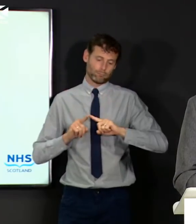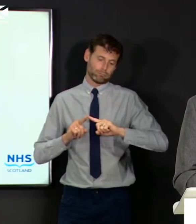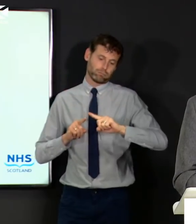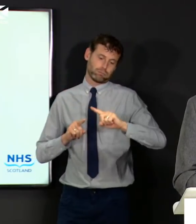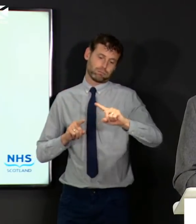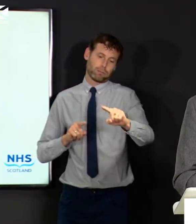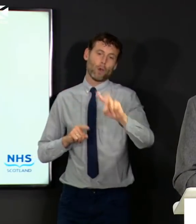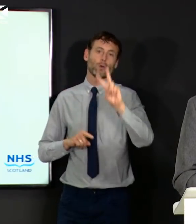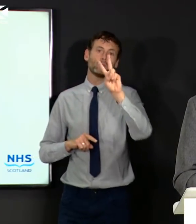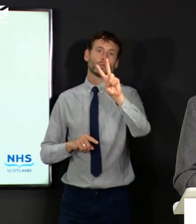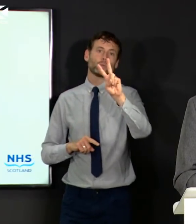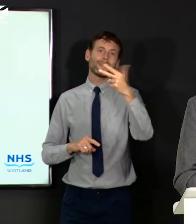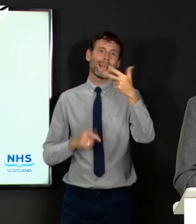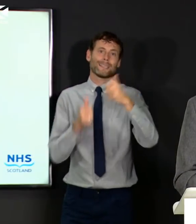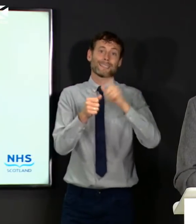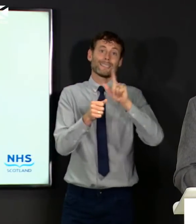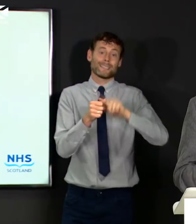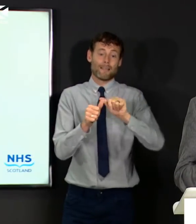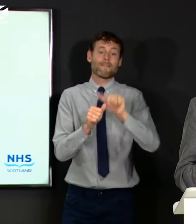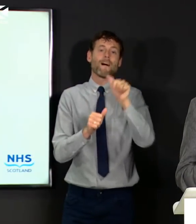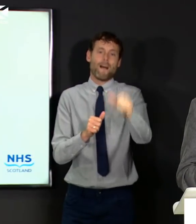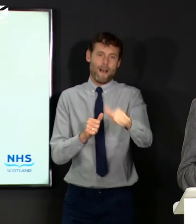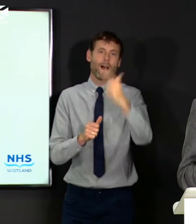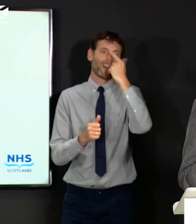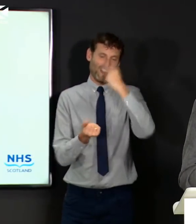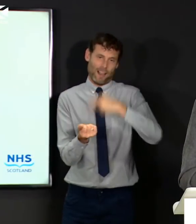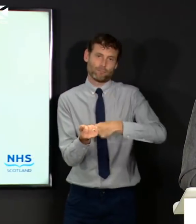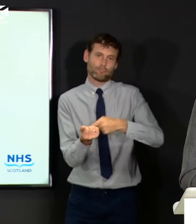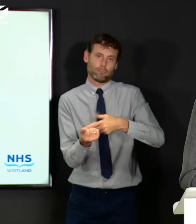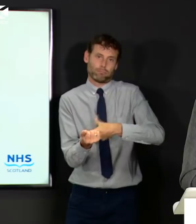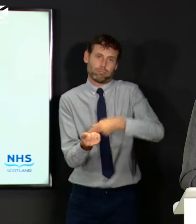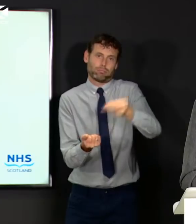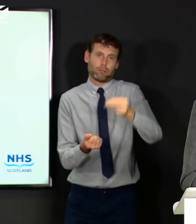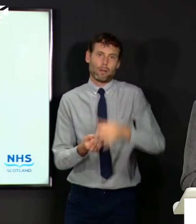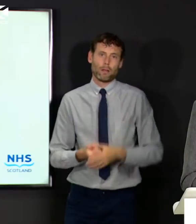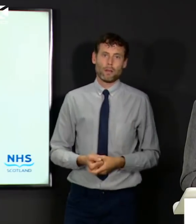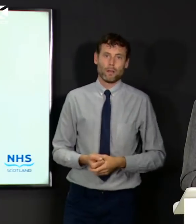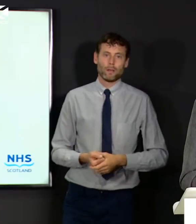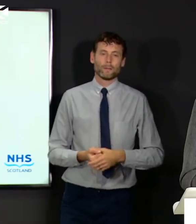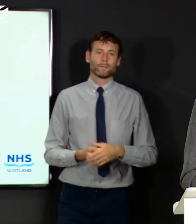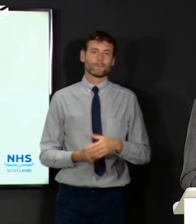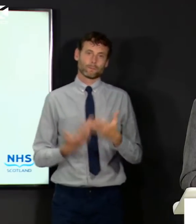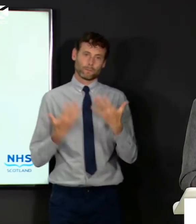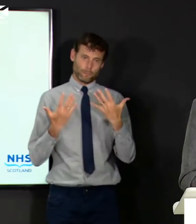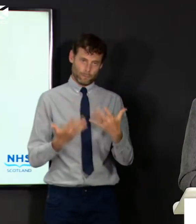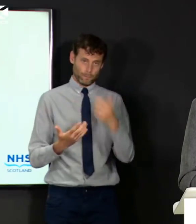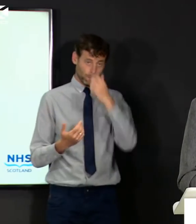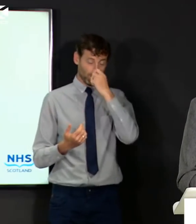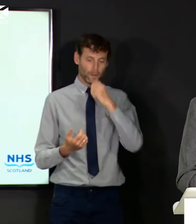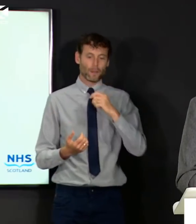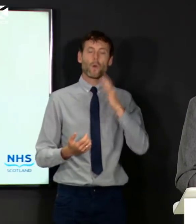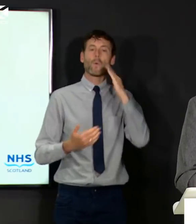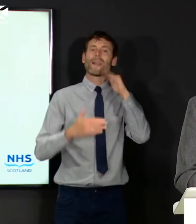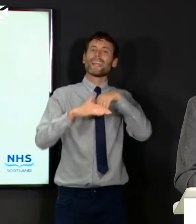practical arrangements for blood donations during the pandemic have changed, which include the introduction of - clearly - physical distancing measures